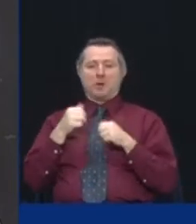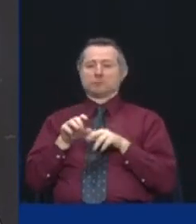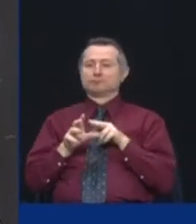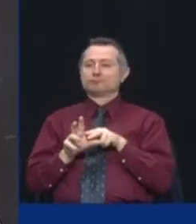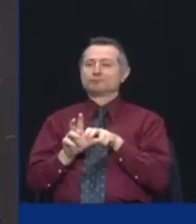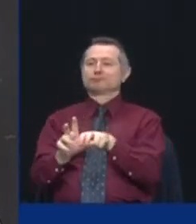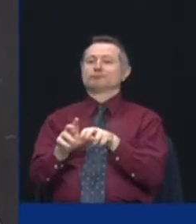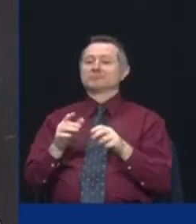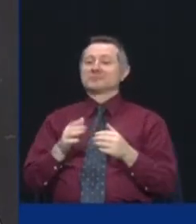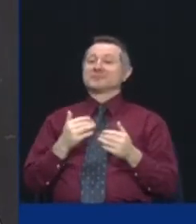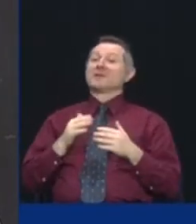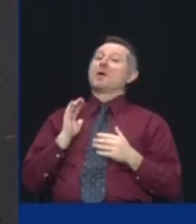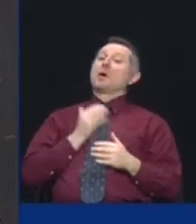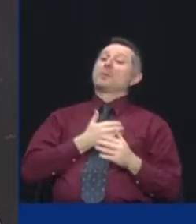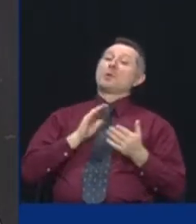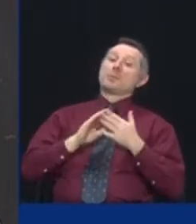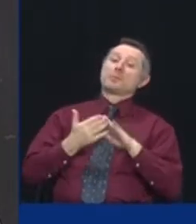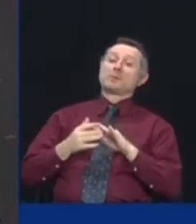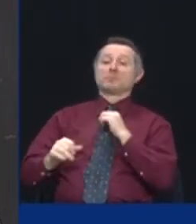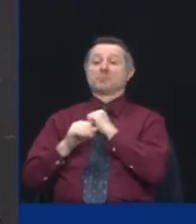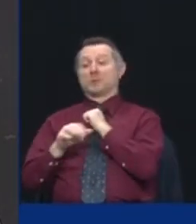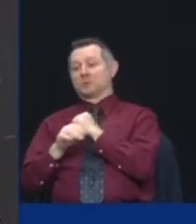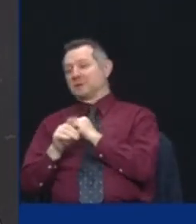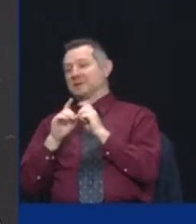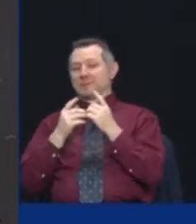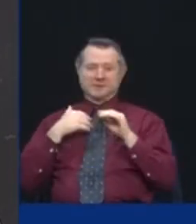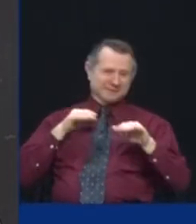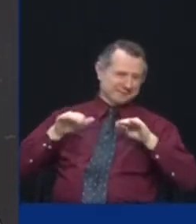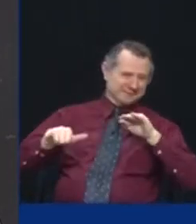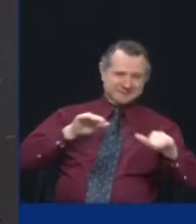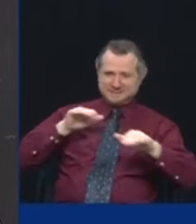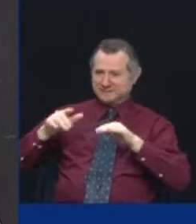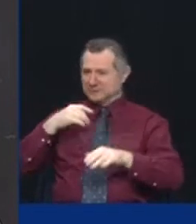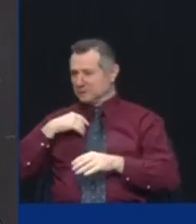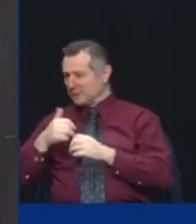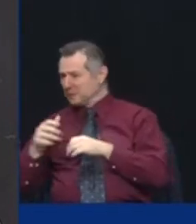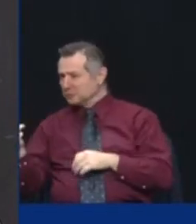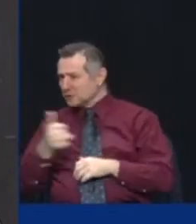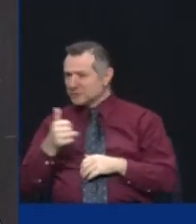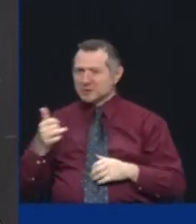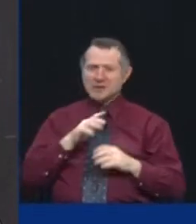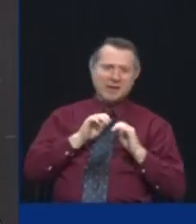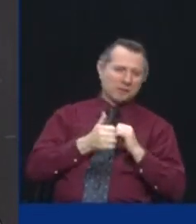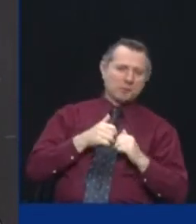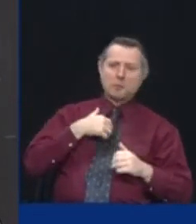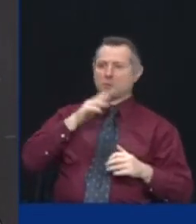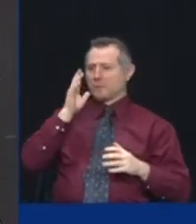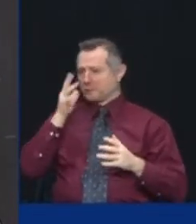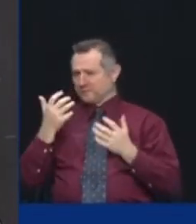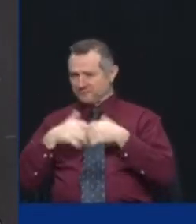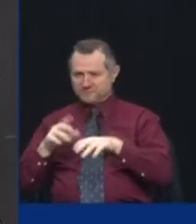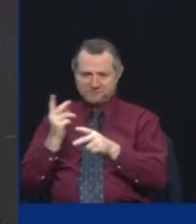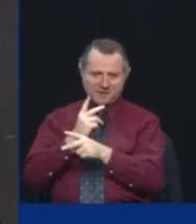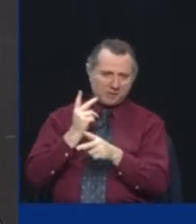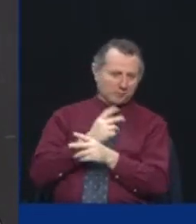ADD TO OUR DAILY CAPACITY. AND WE ARE REACHING OUT THROUGH OUR COMMUNITY DEPARTMENT TO THOSE GROUPS THAT DON'T HAVE IMMEDIATE ACCESS OR